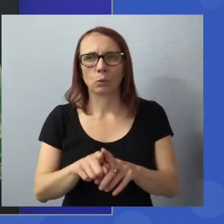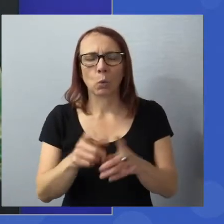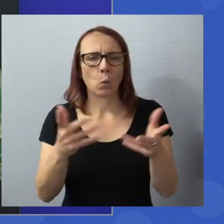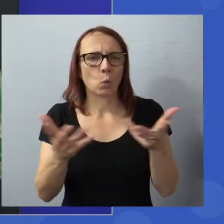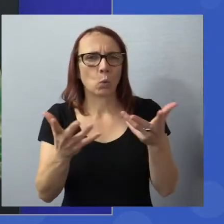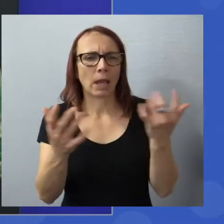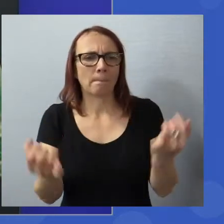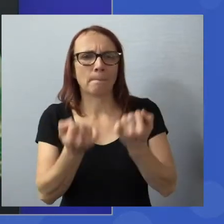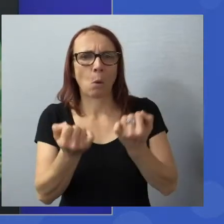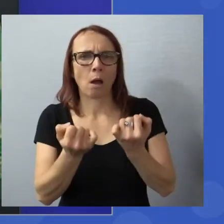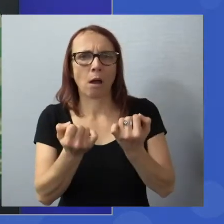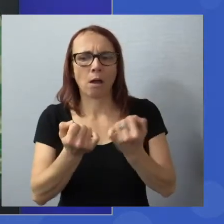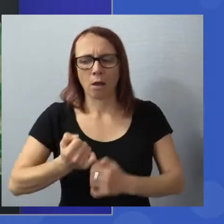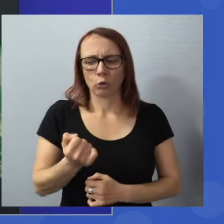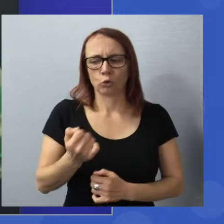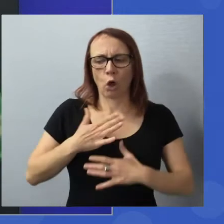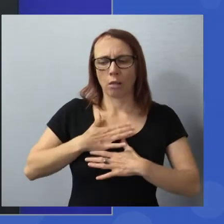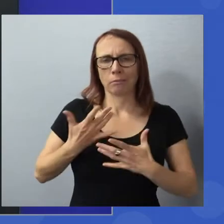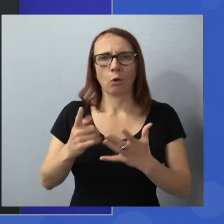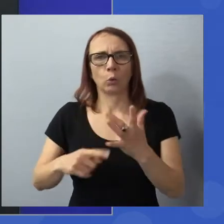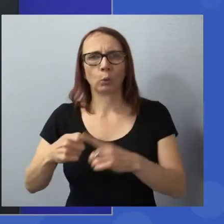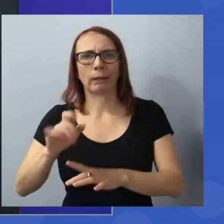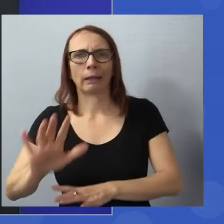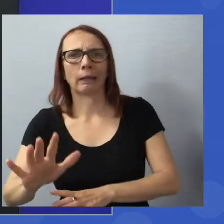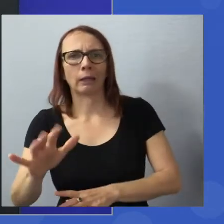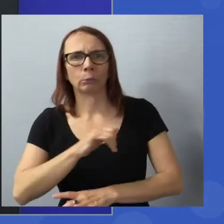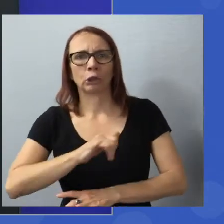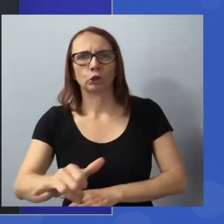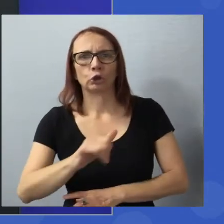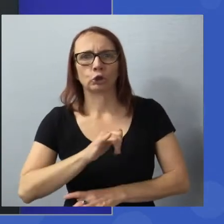or is it devolved but anyway these are just challenges and with a positive